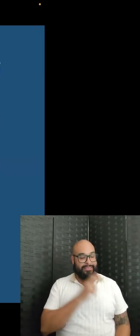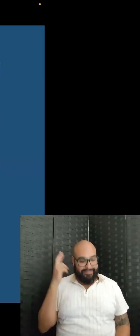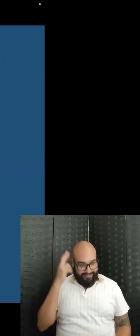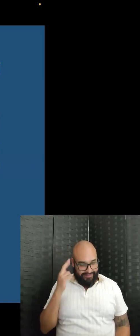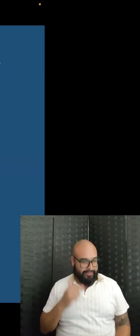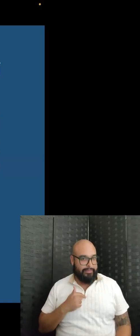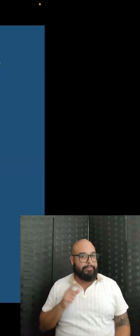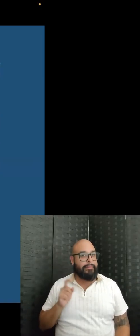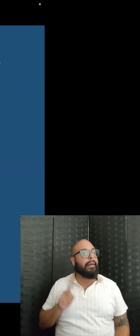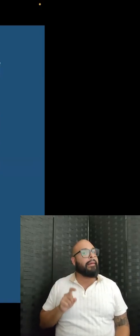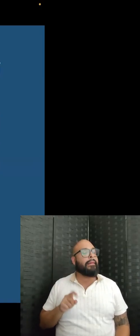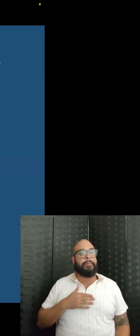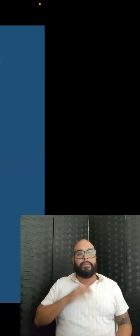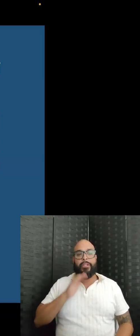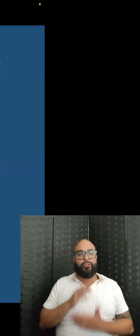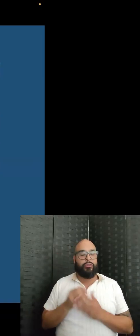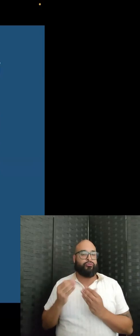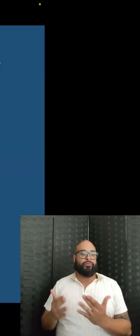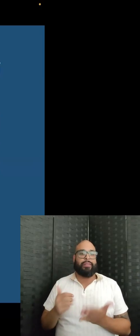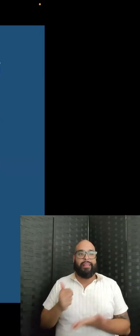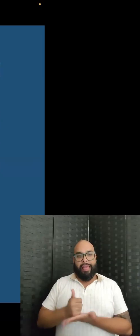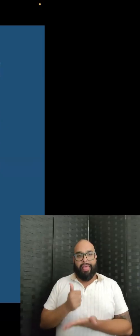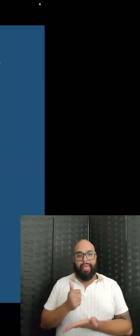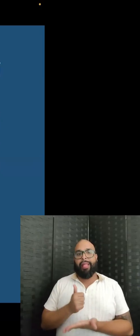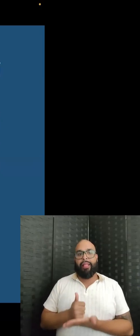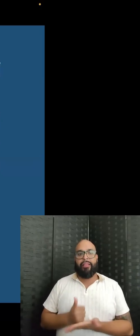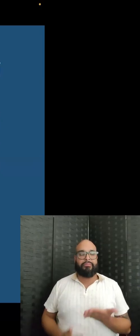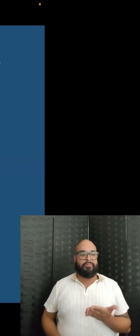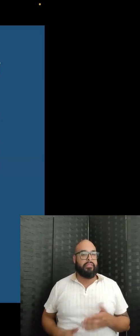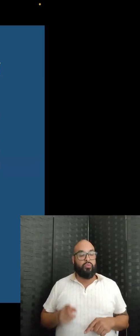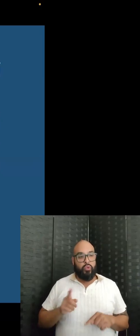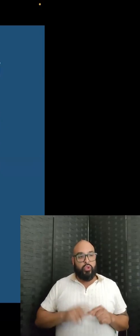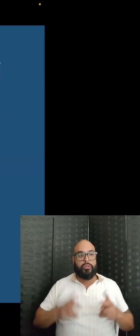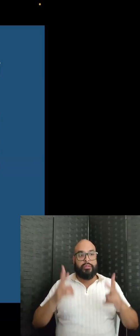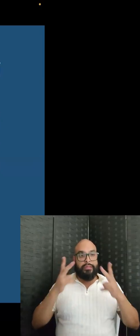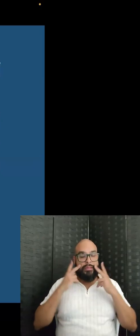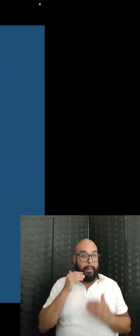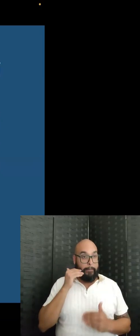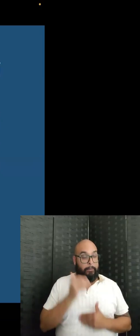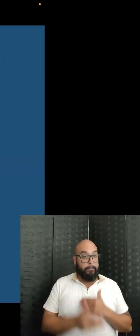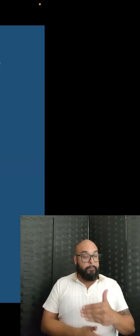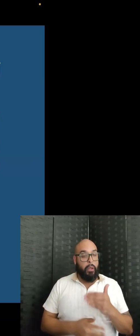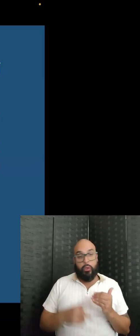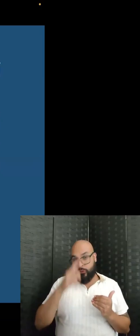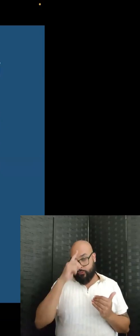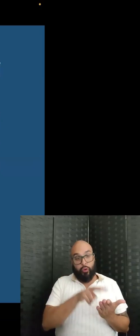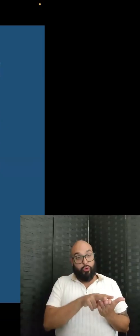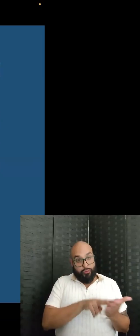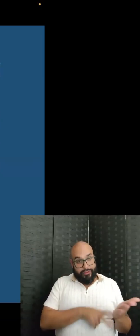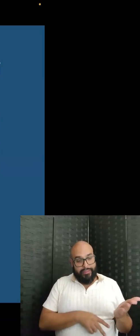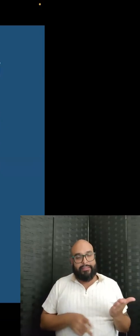We weren't seeing the progress in reading that we, again, felt would be commensurate to the level of instruction she had.